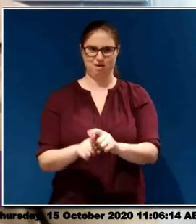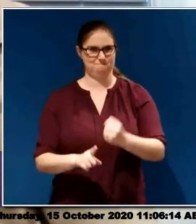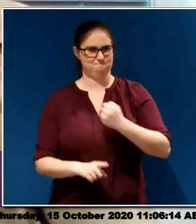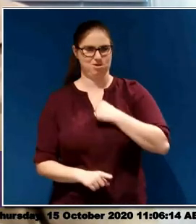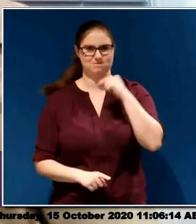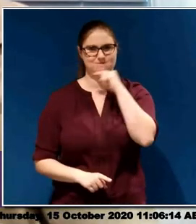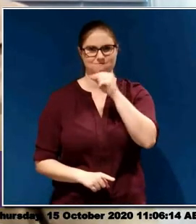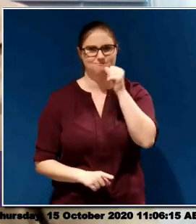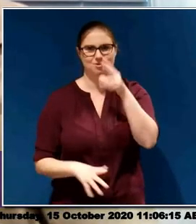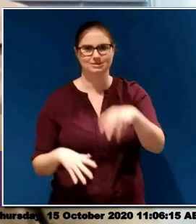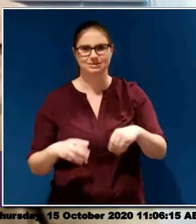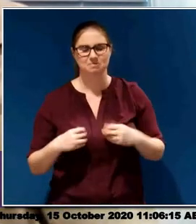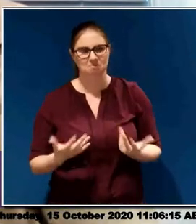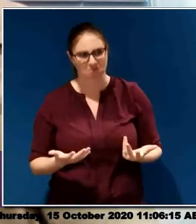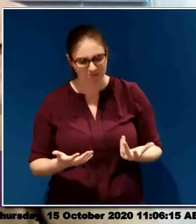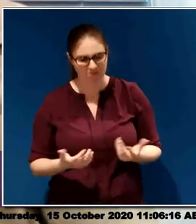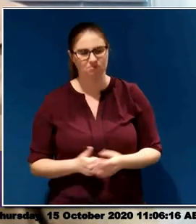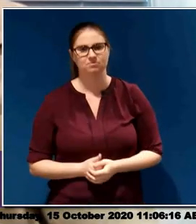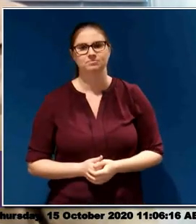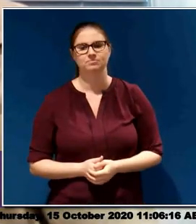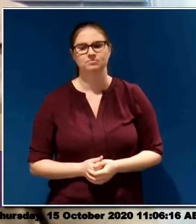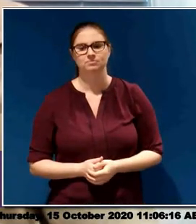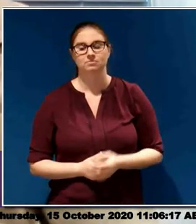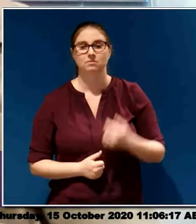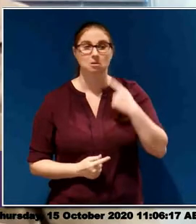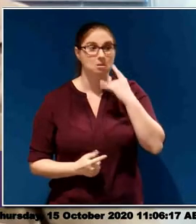I also rang the special school and said maybe that's where he needs to be